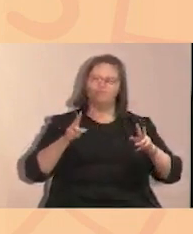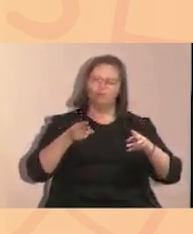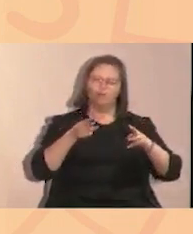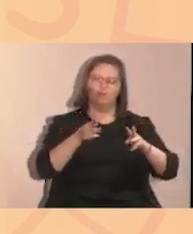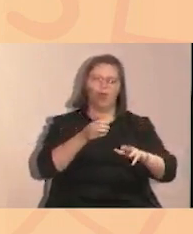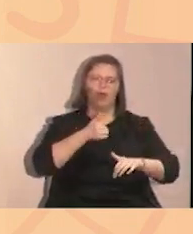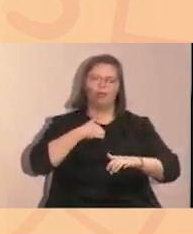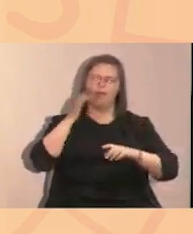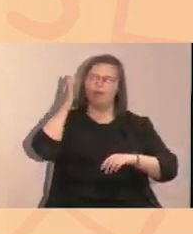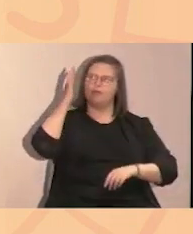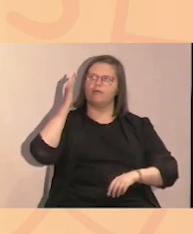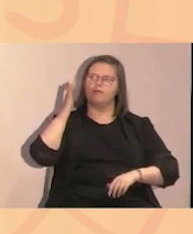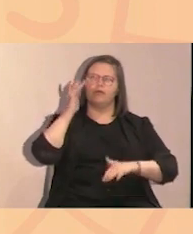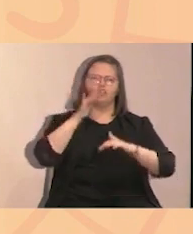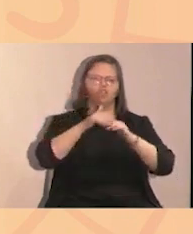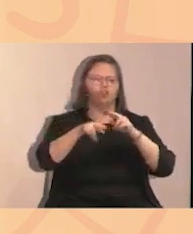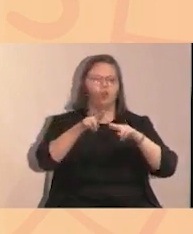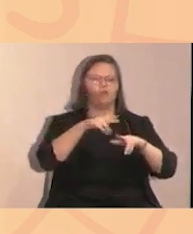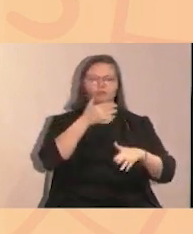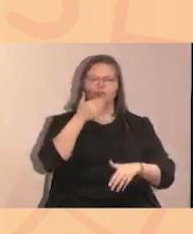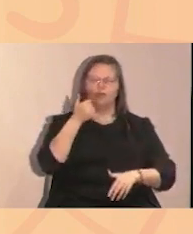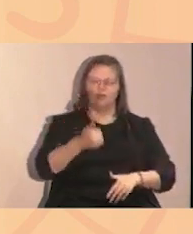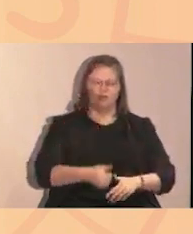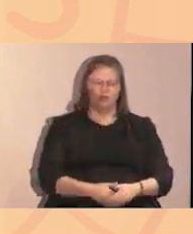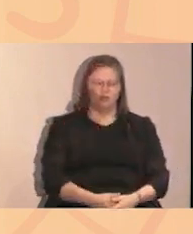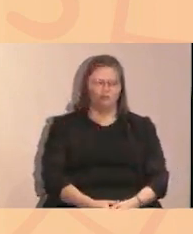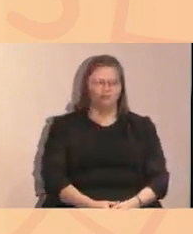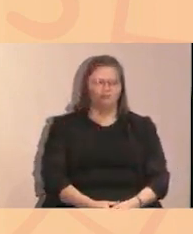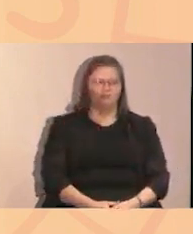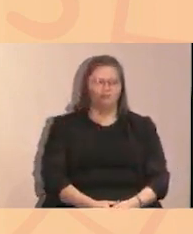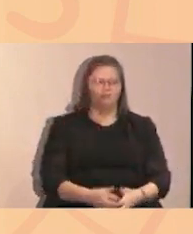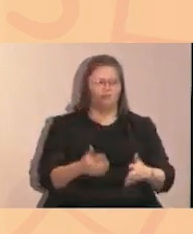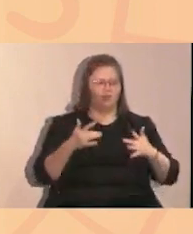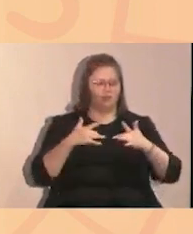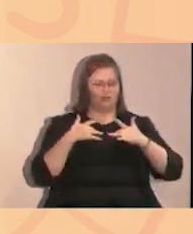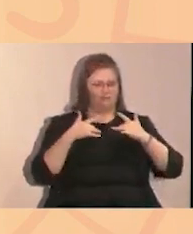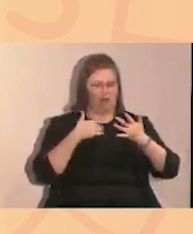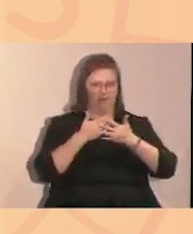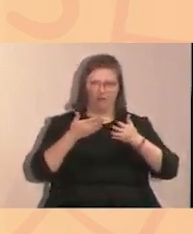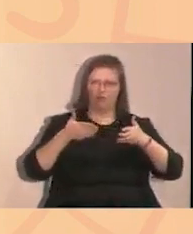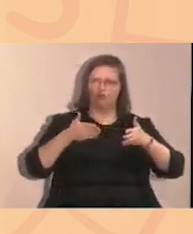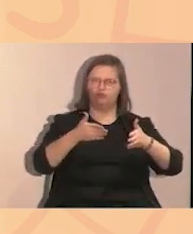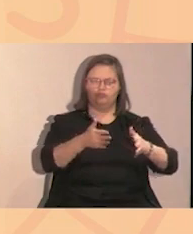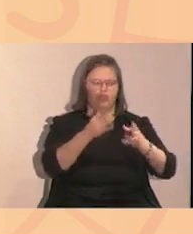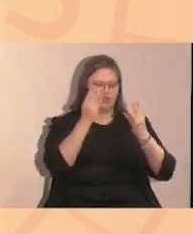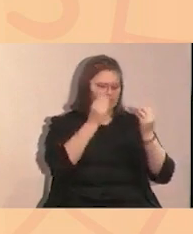my reflection of beauty. Survived on the streets, sleeping on cold concrete,